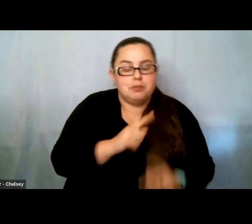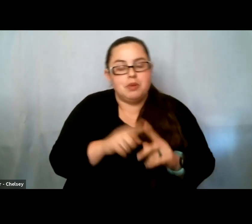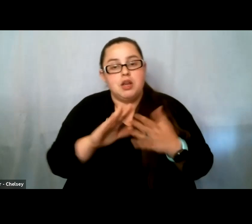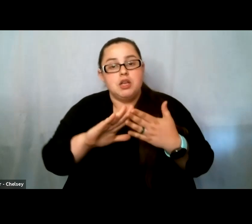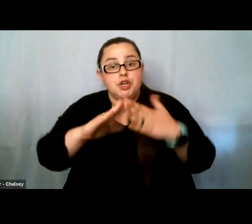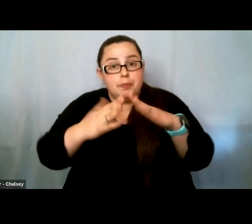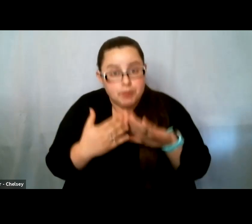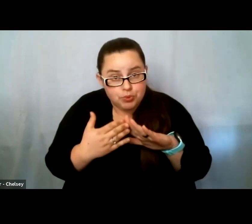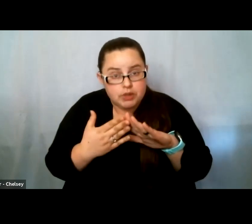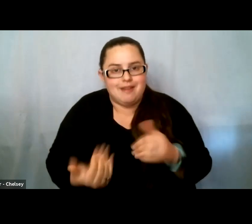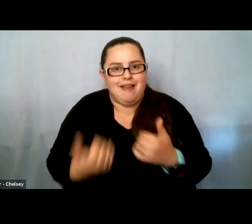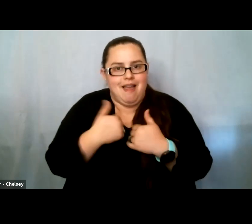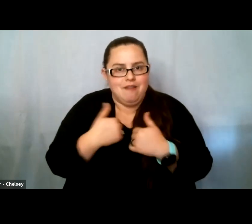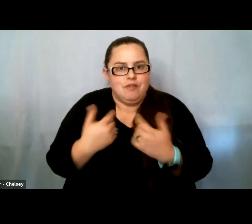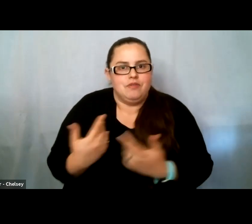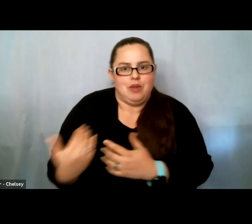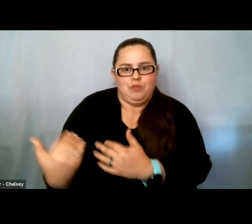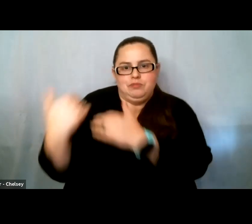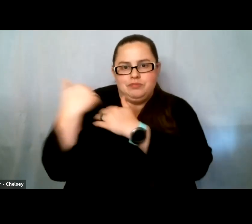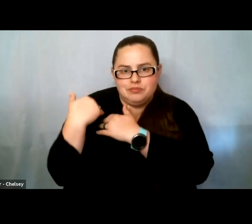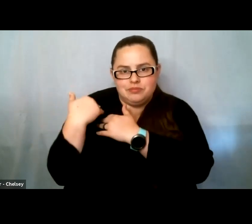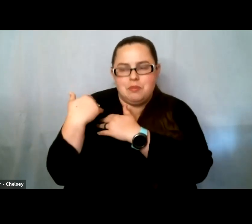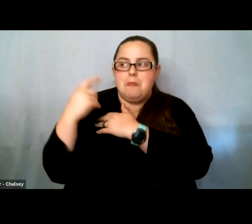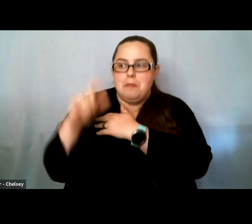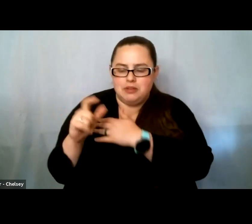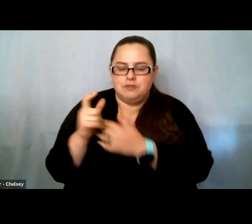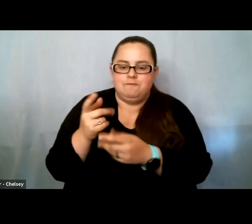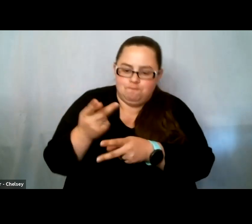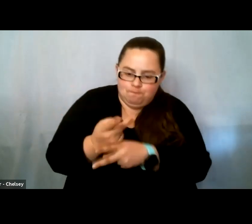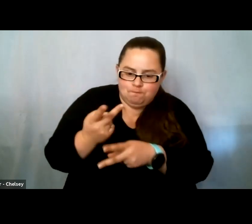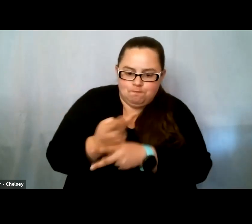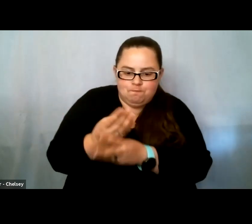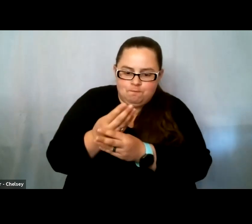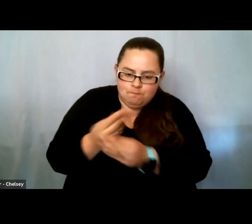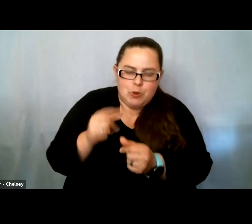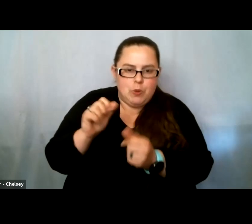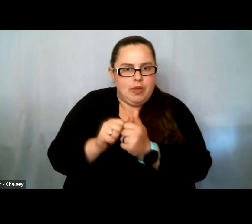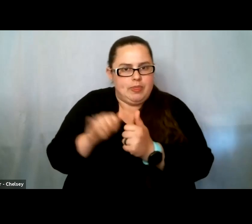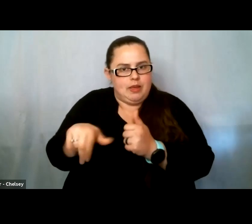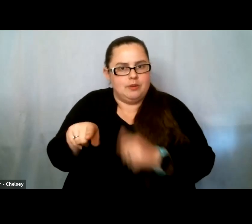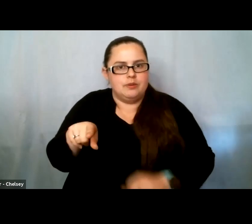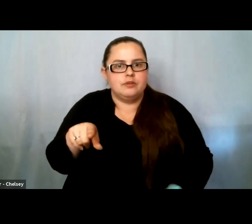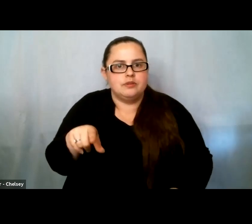responsibility to deal with that, to deal with the fact that we were a white